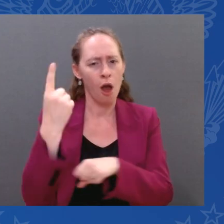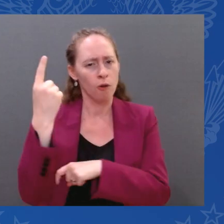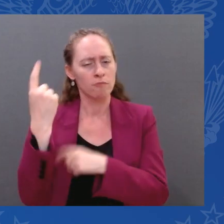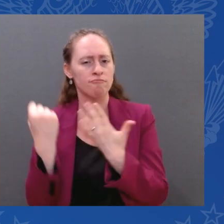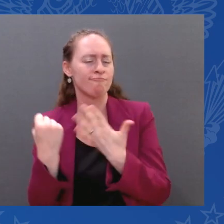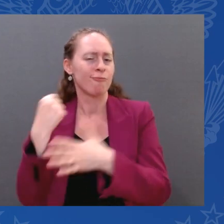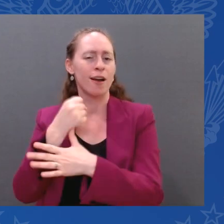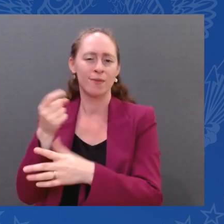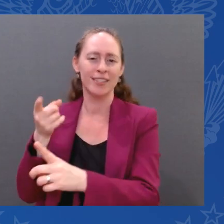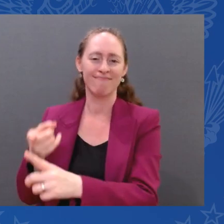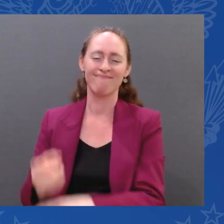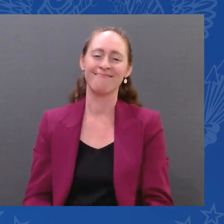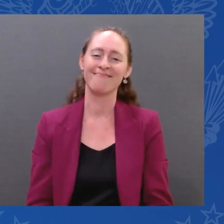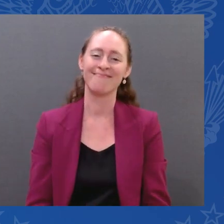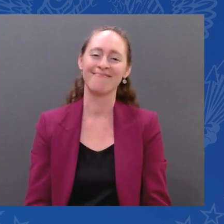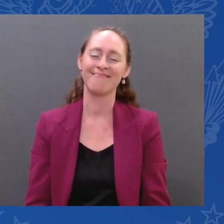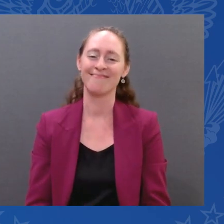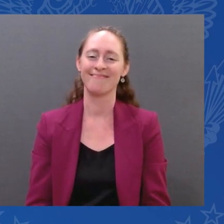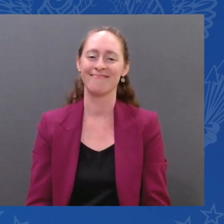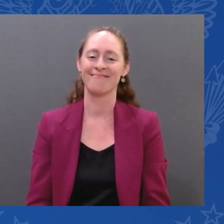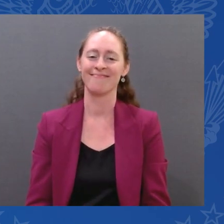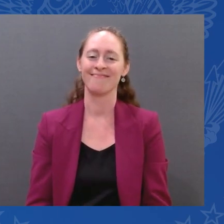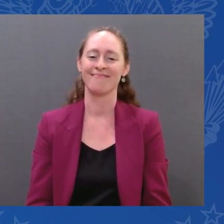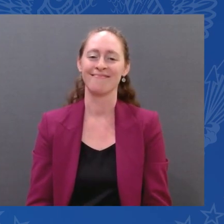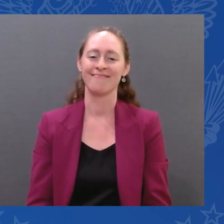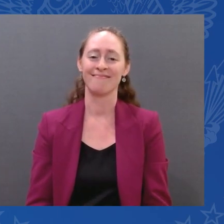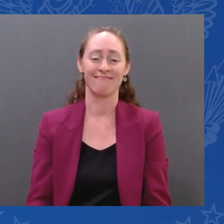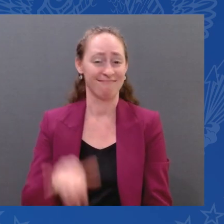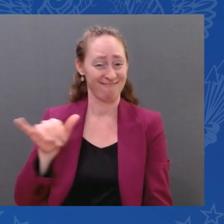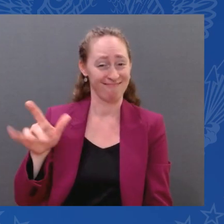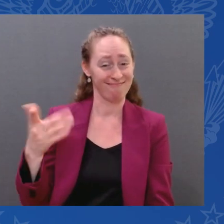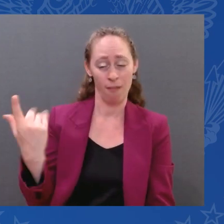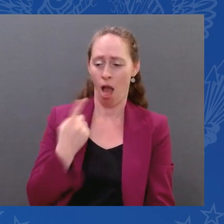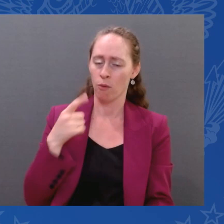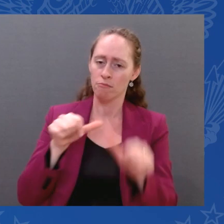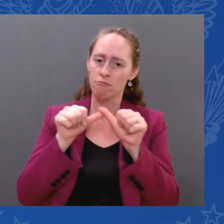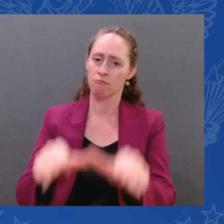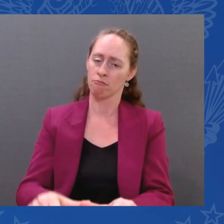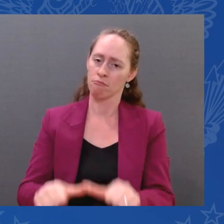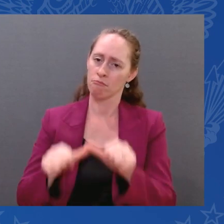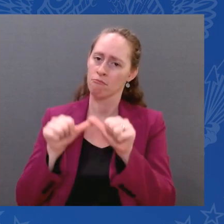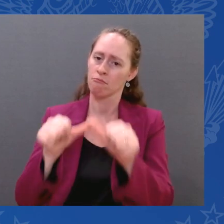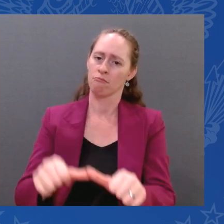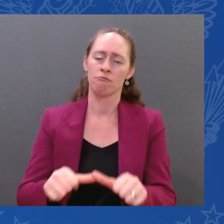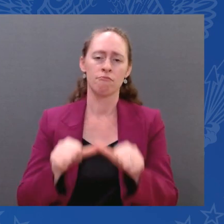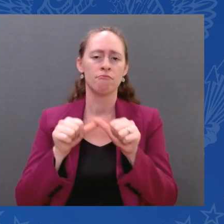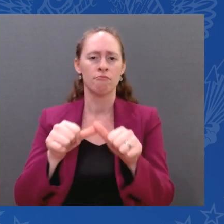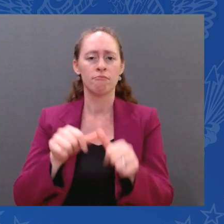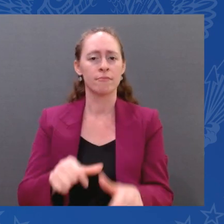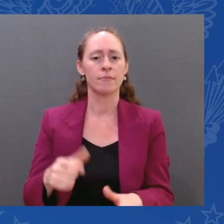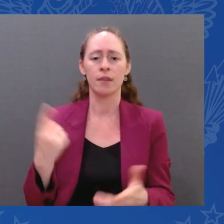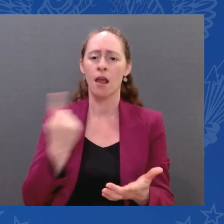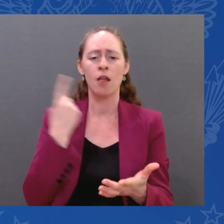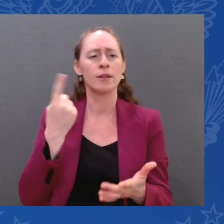Dignity, dignity, dignity that comes with a good paying job that builds a good and decent middle class life.